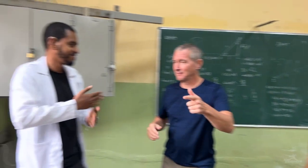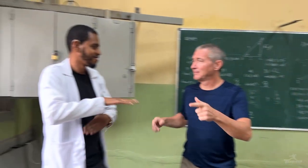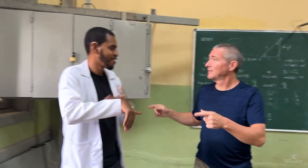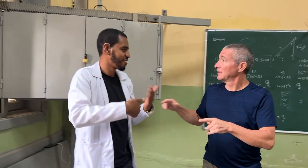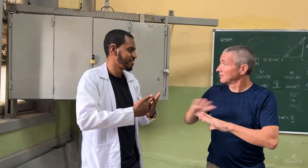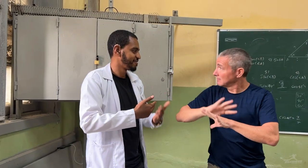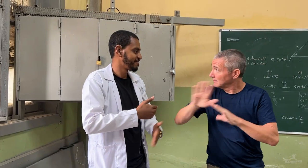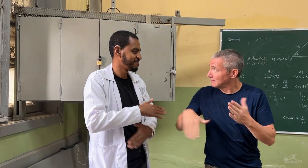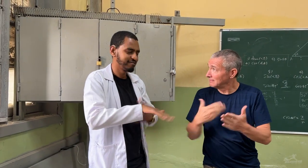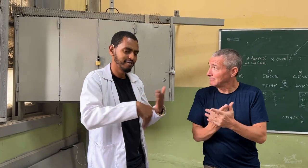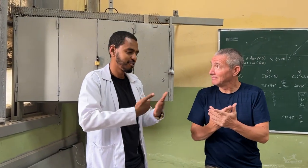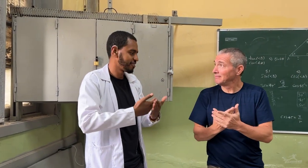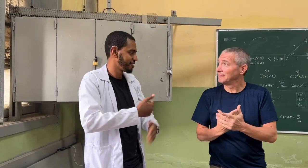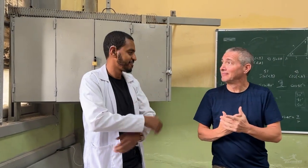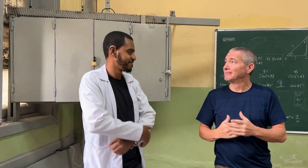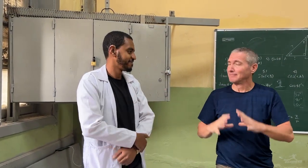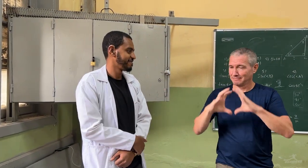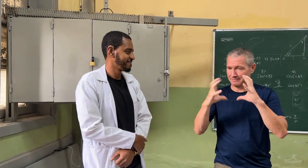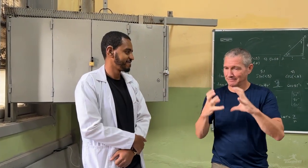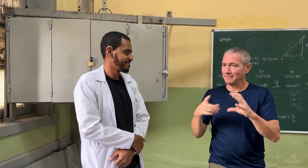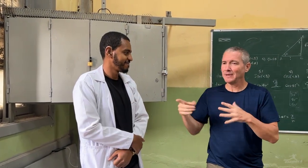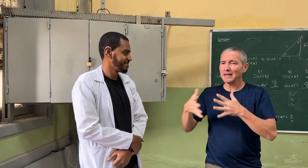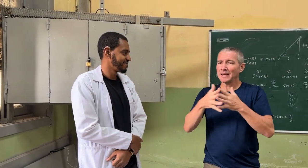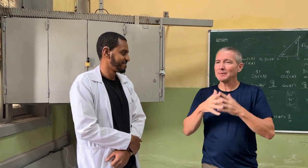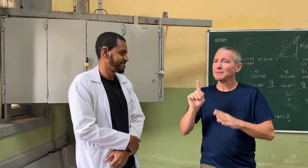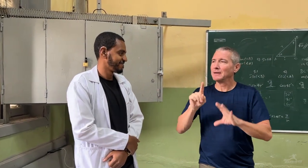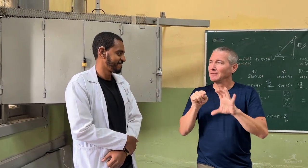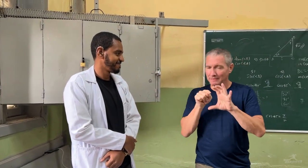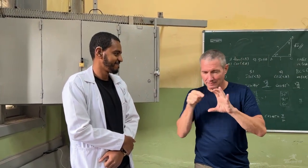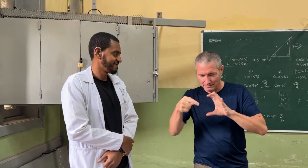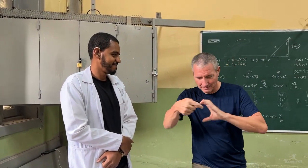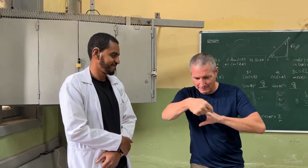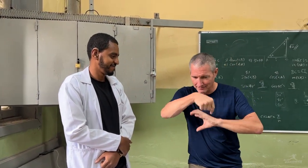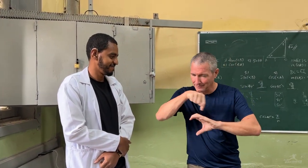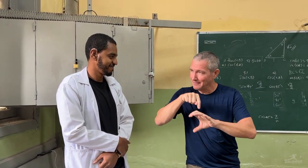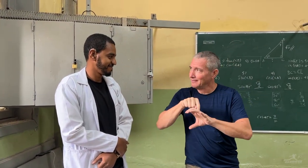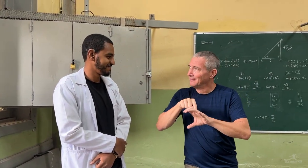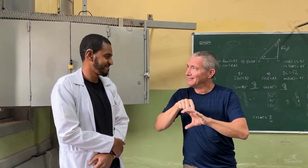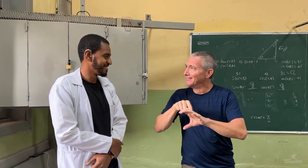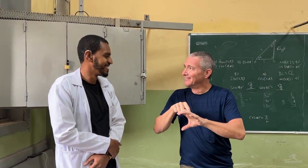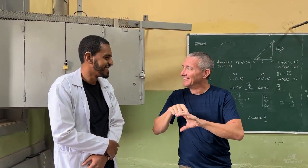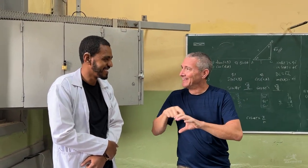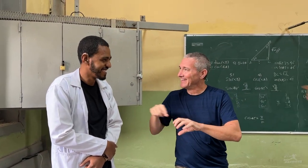All of it. Where’s the United States on the globe?